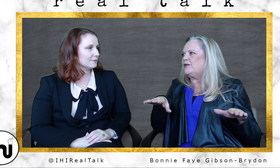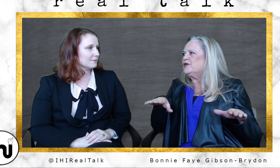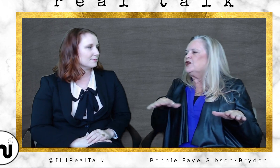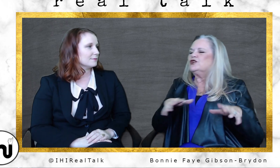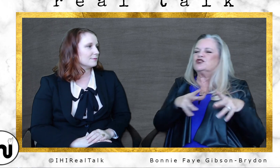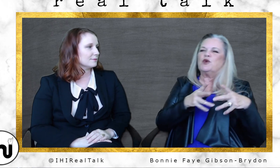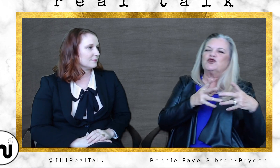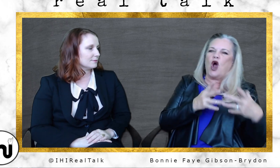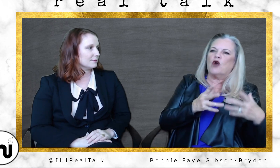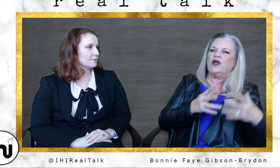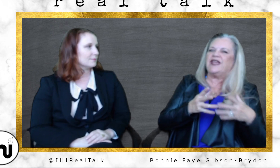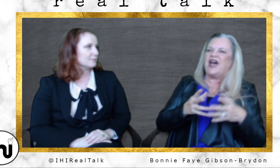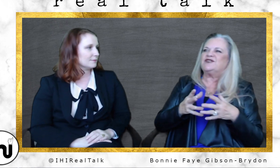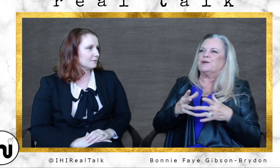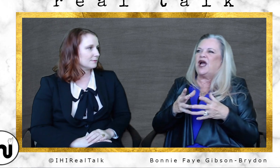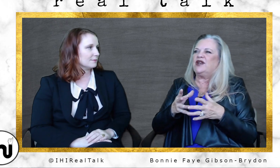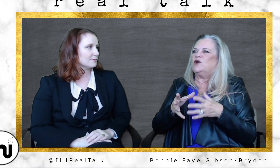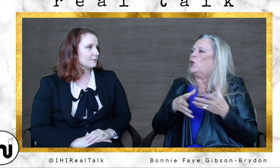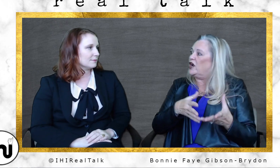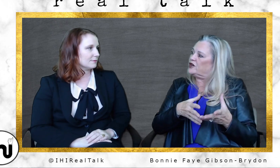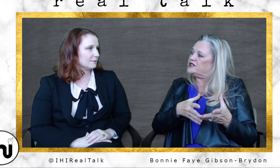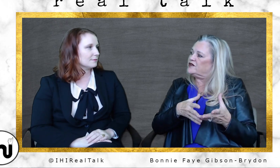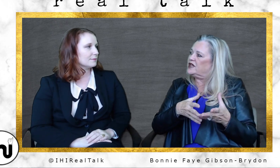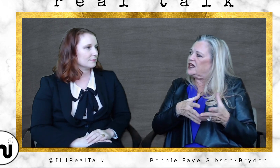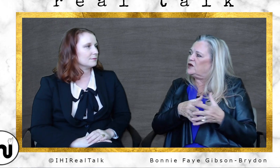You're supposed to already have some kind of awareness of the language.